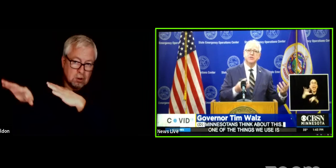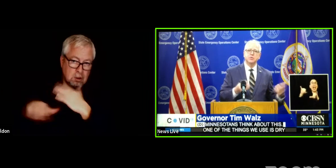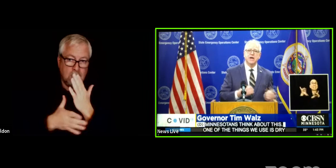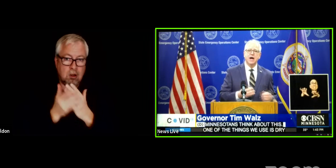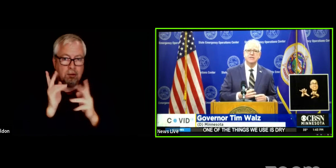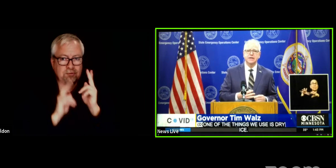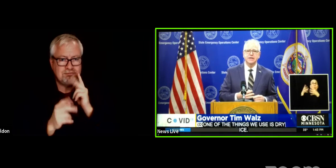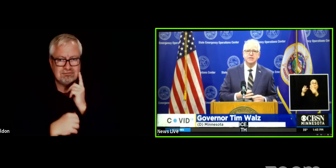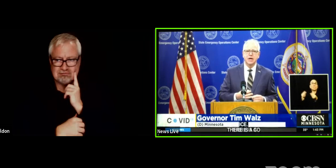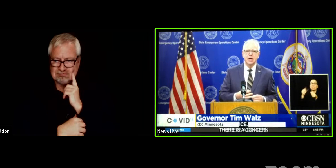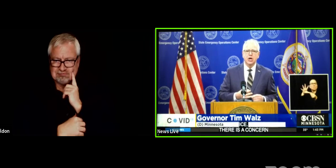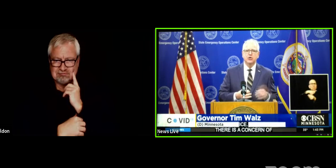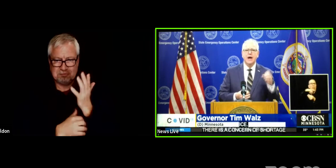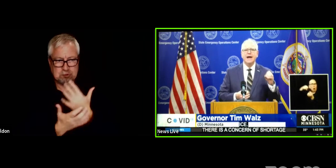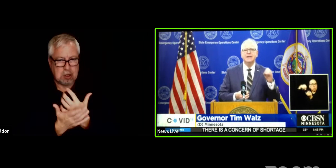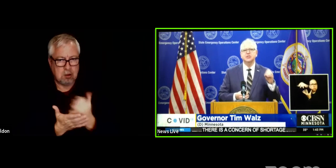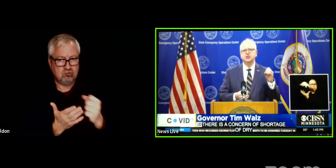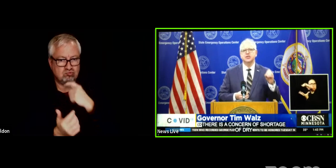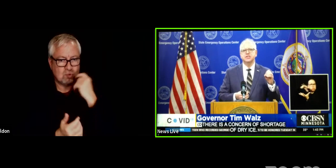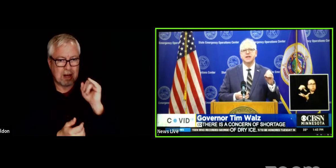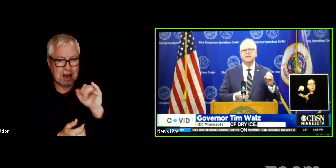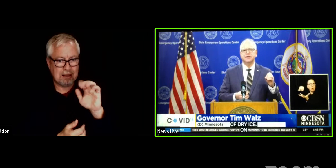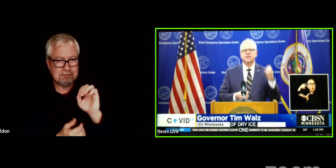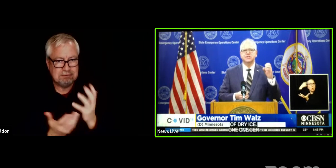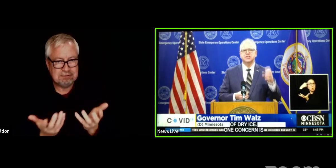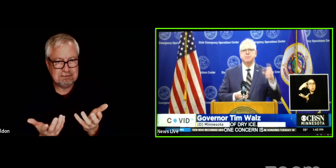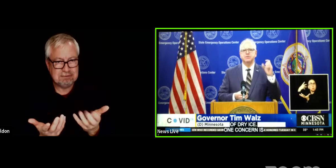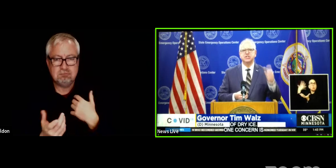MIDWEST AND WISCONSIN IS, DRY ICE IS USED EXTENSIVELY TO SHIP